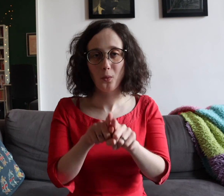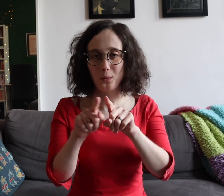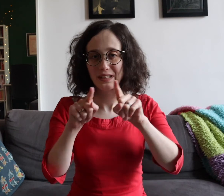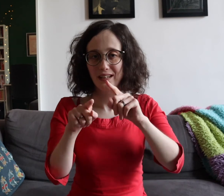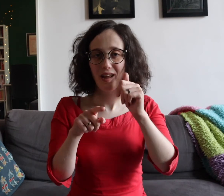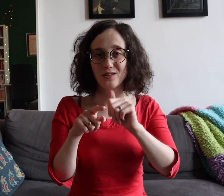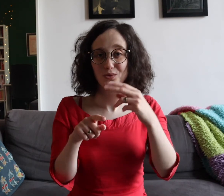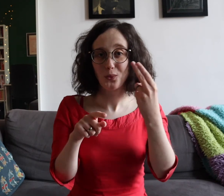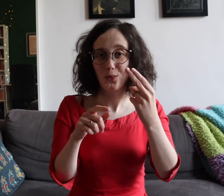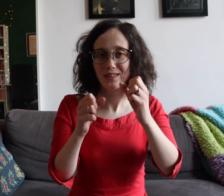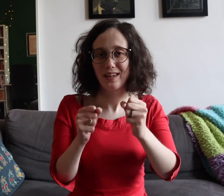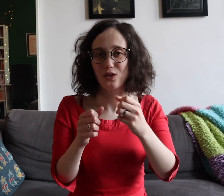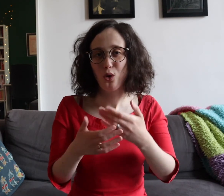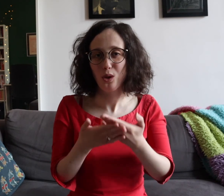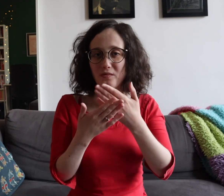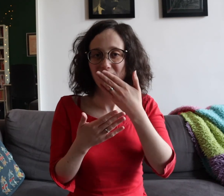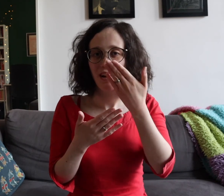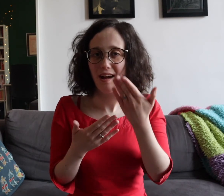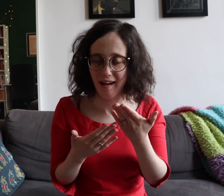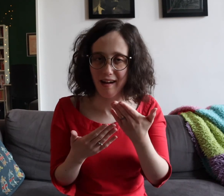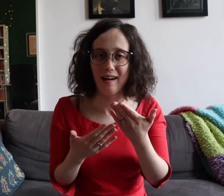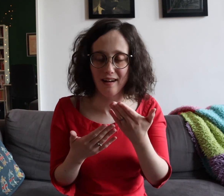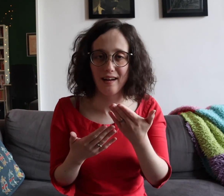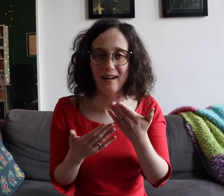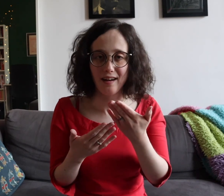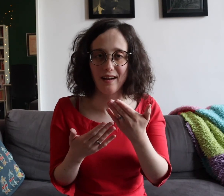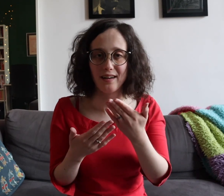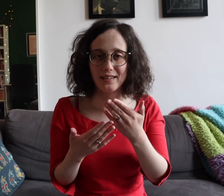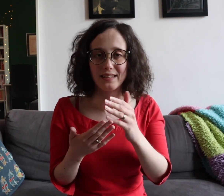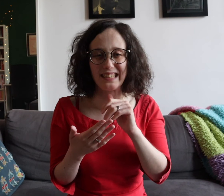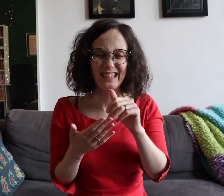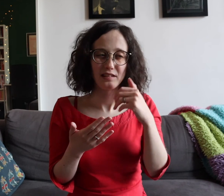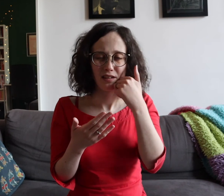It also means that you can ask for help if you need it, and that you don't need to